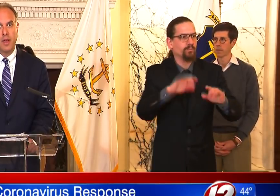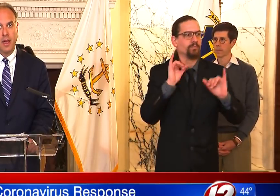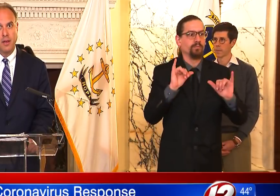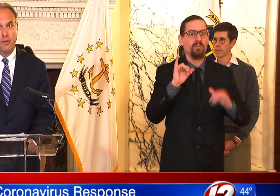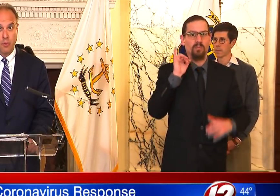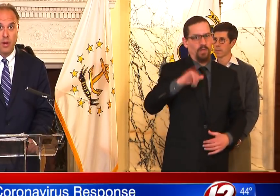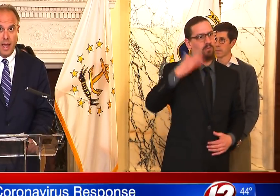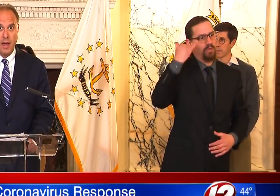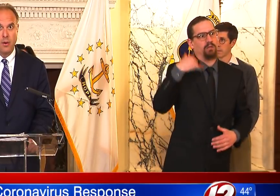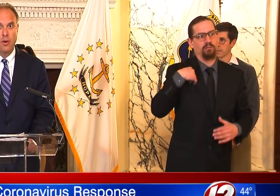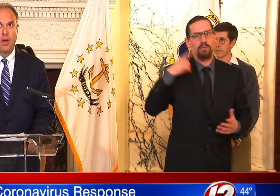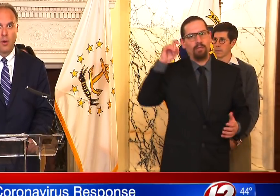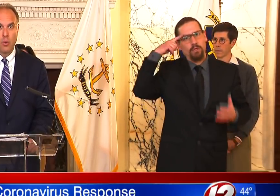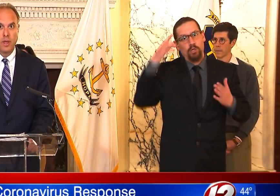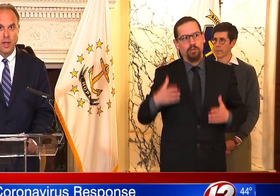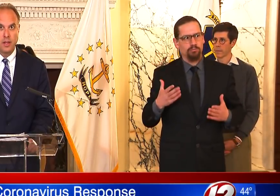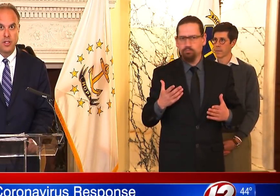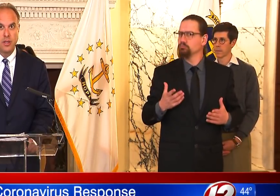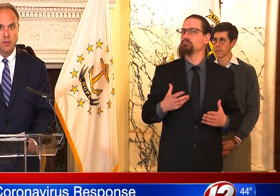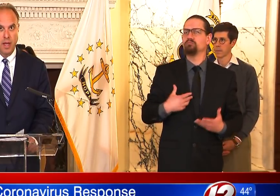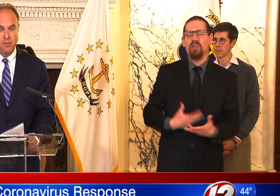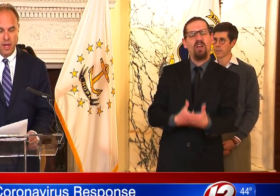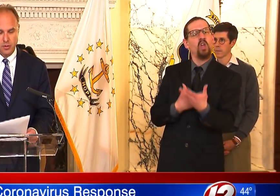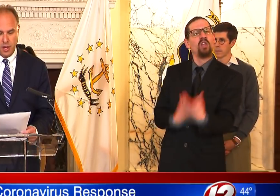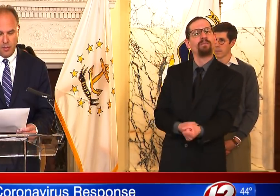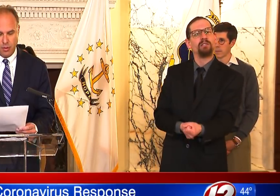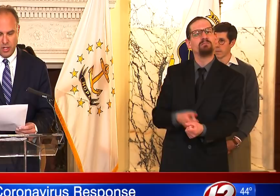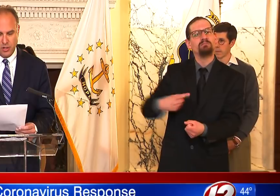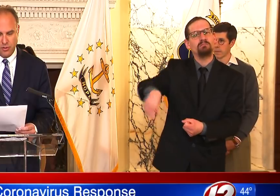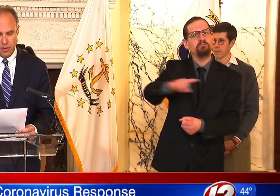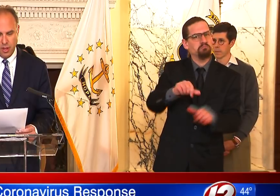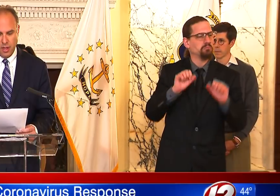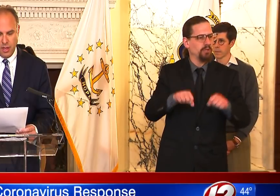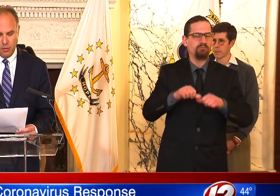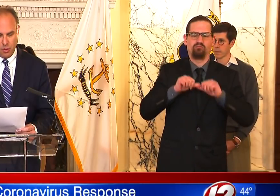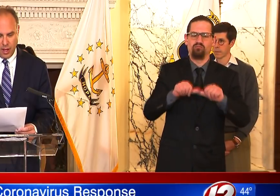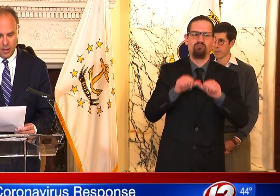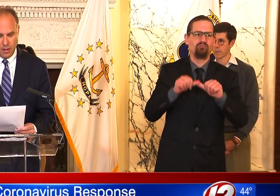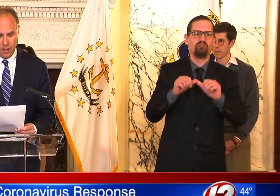WITH US. IT IS ONE OF THE REASONS THE